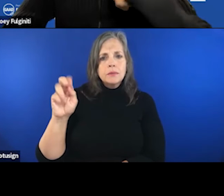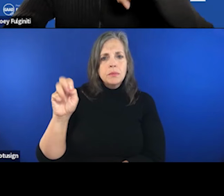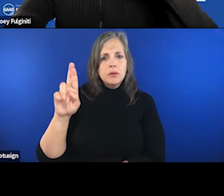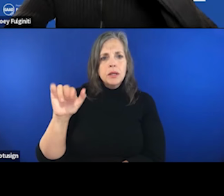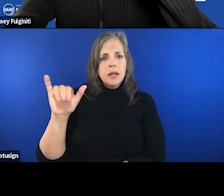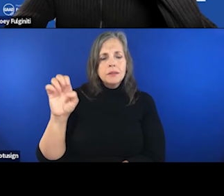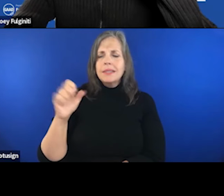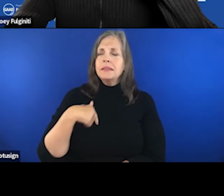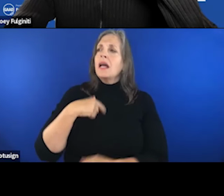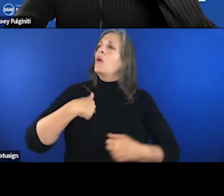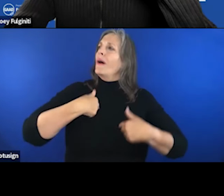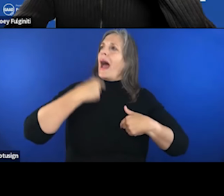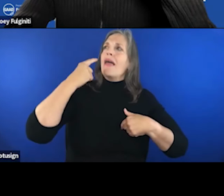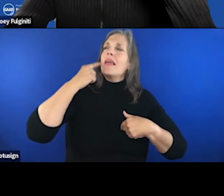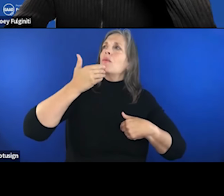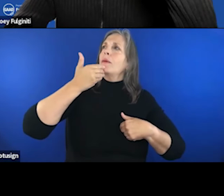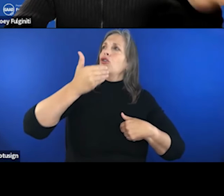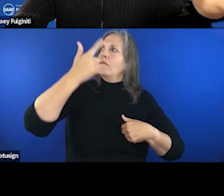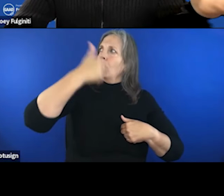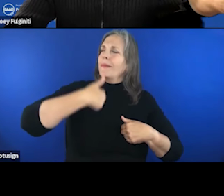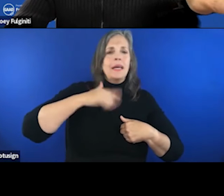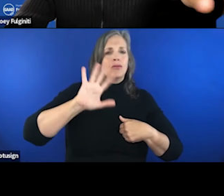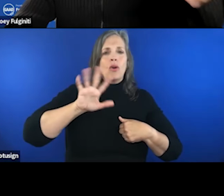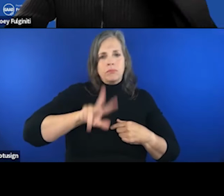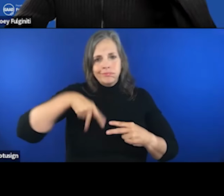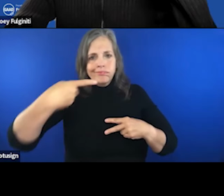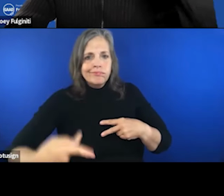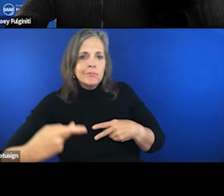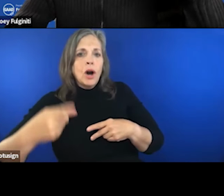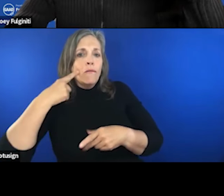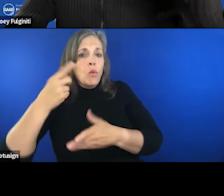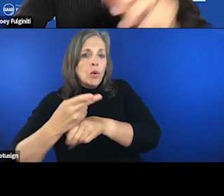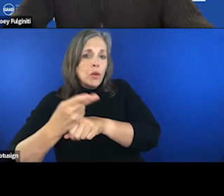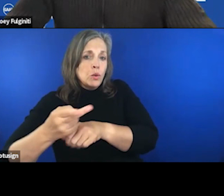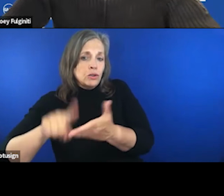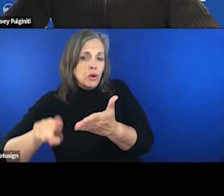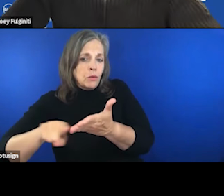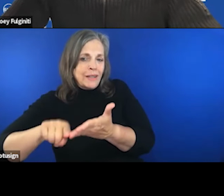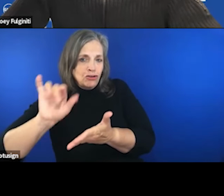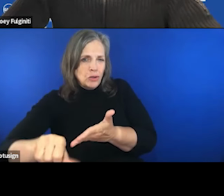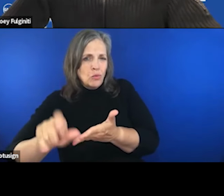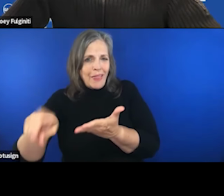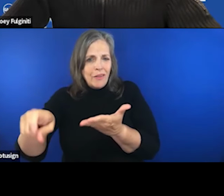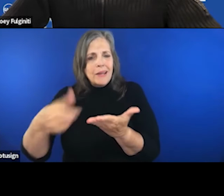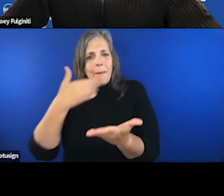you it's what you think would be good for the user that you're researching so uh when I looked up all